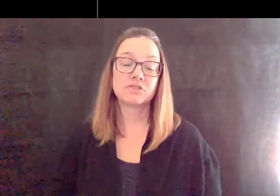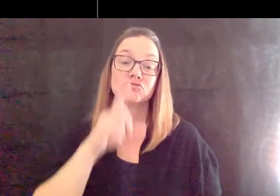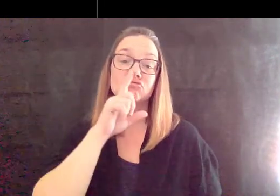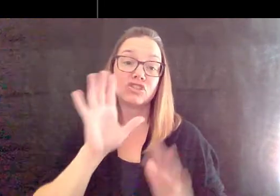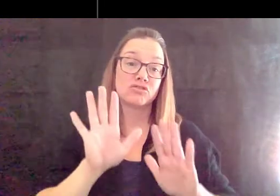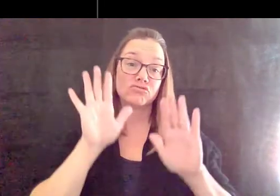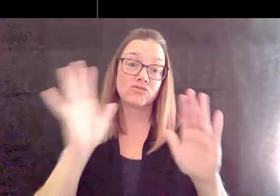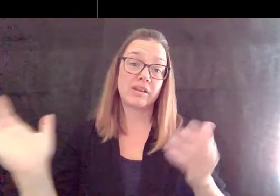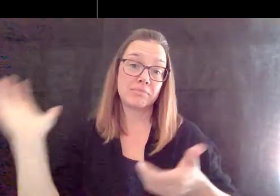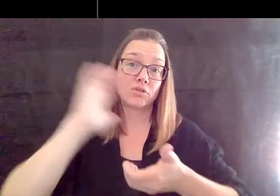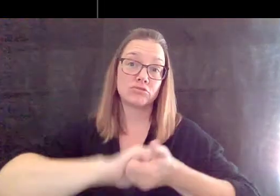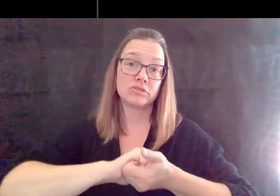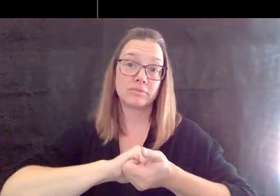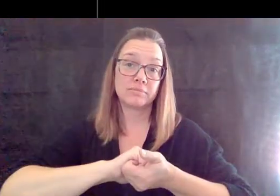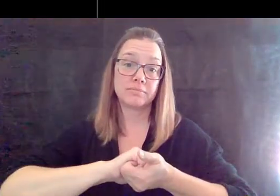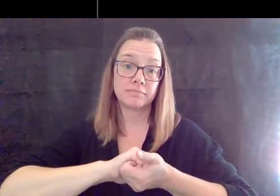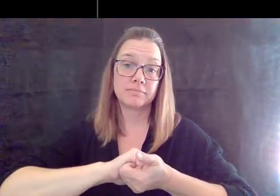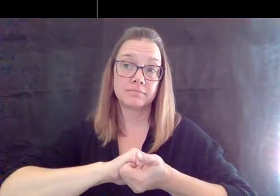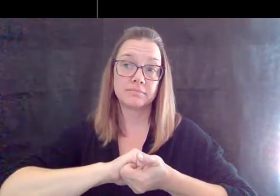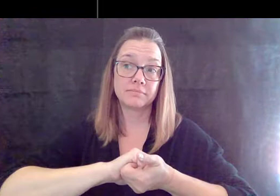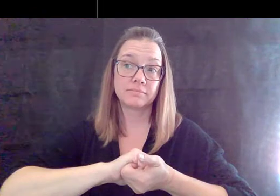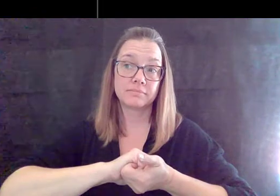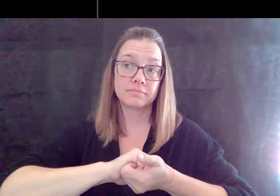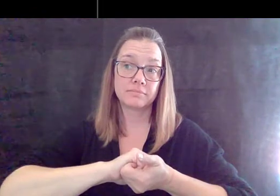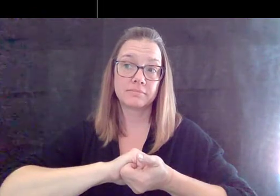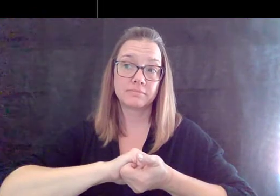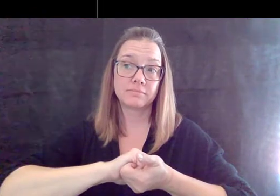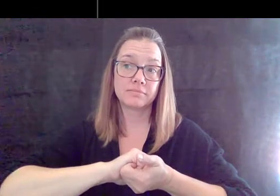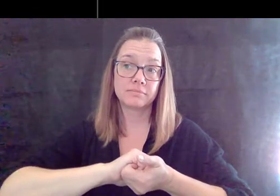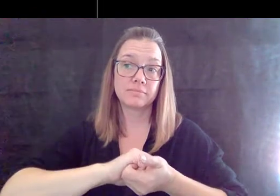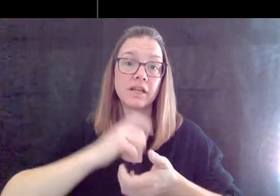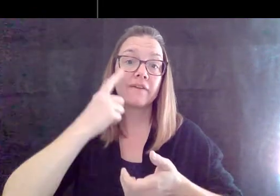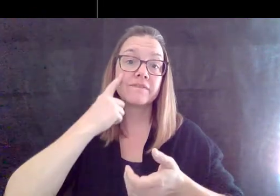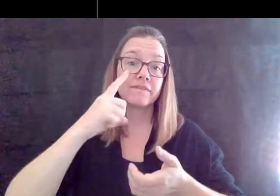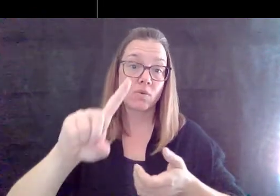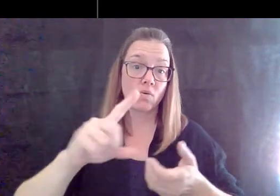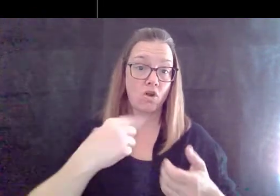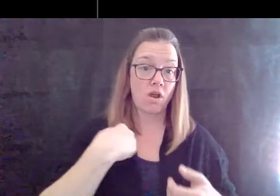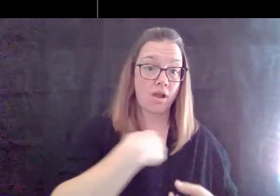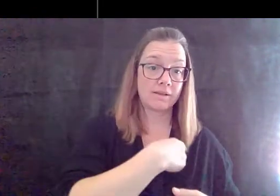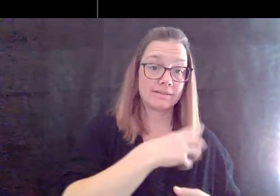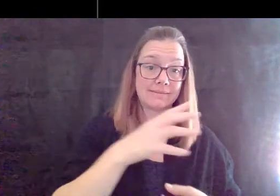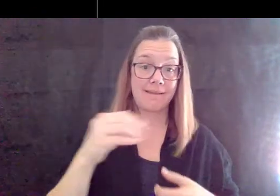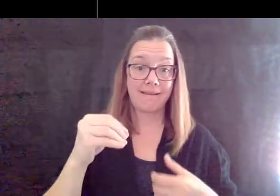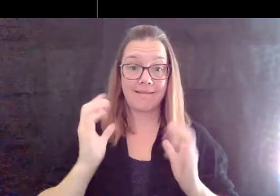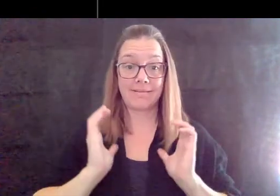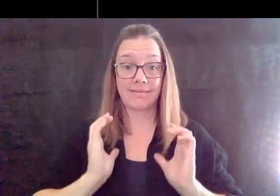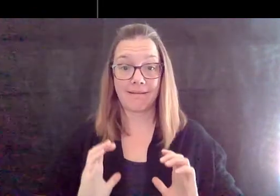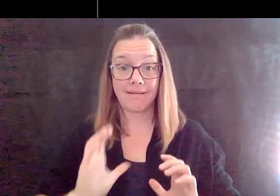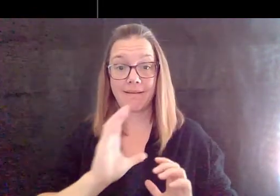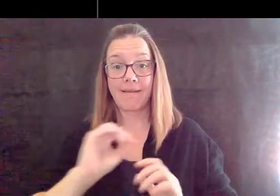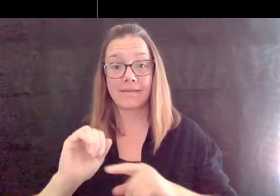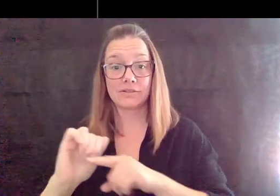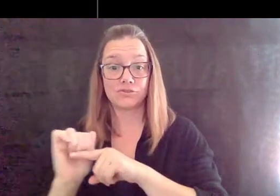And it's been a great partnership, not just with my team in information systems but also with compliance, training.